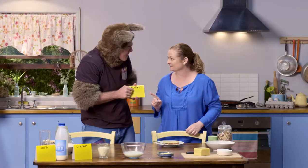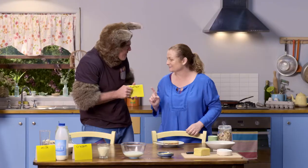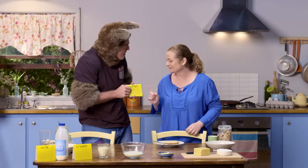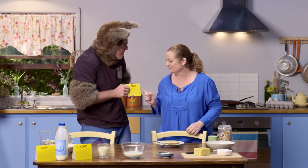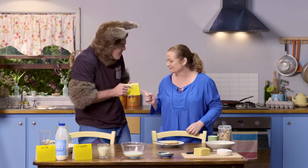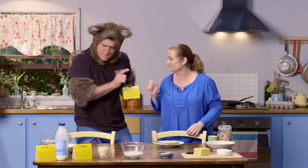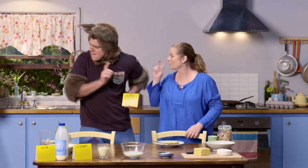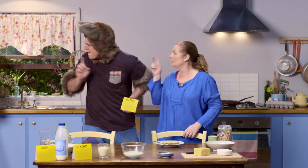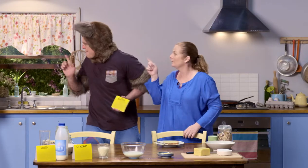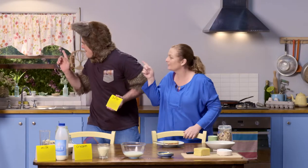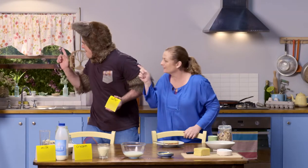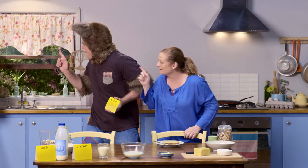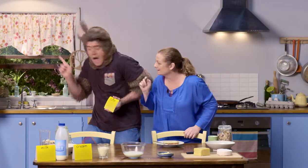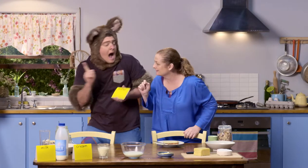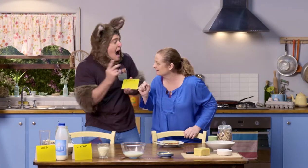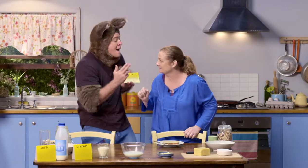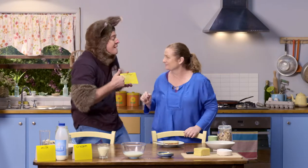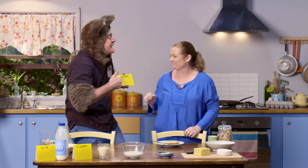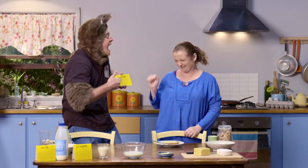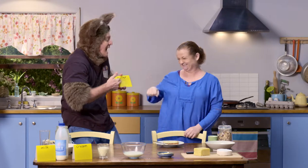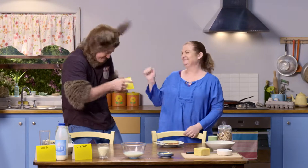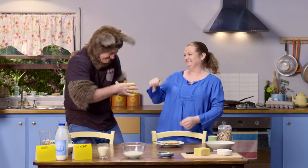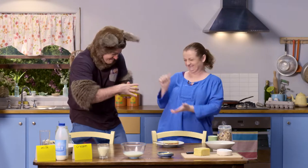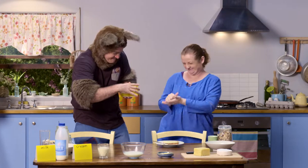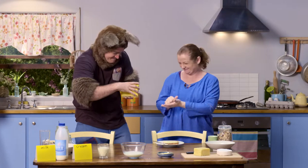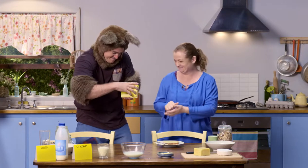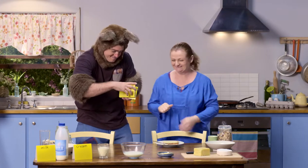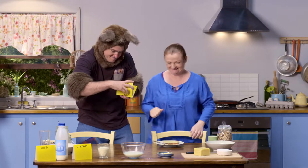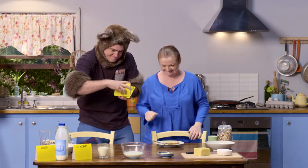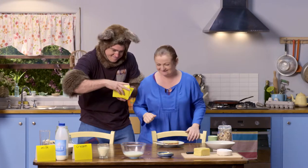What's that? Have a look. Oh, butter. Yes, that's right.